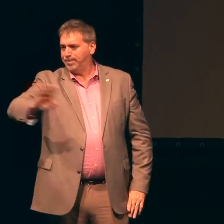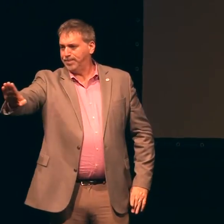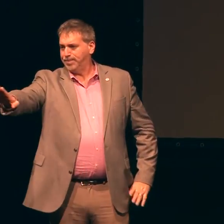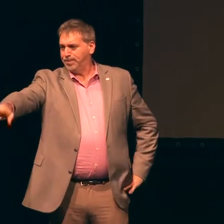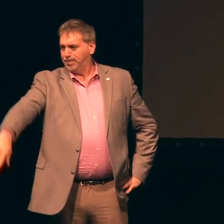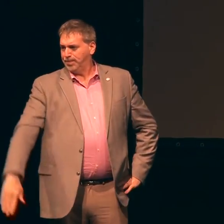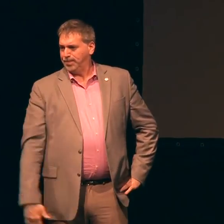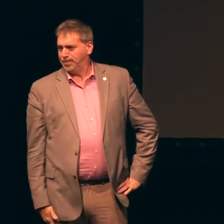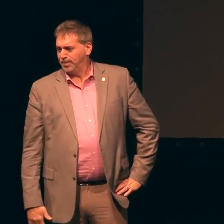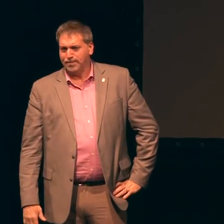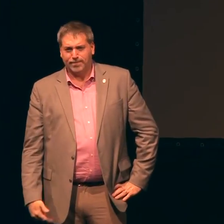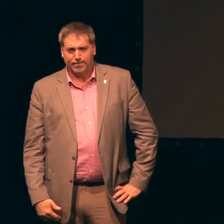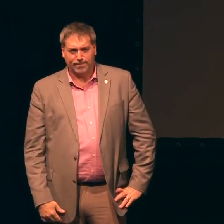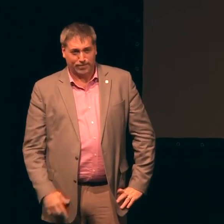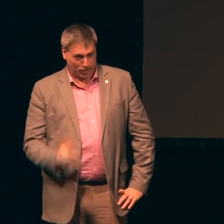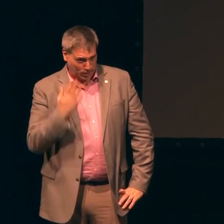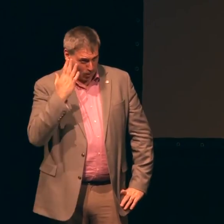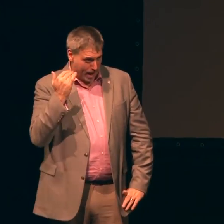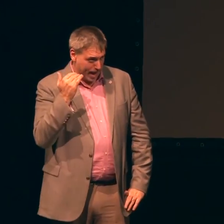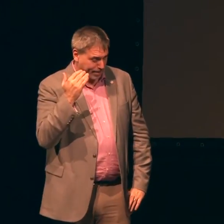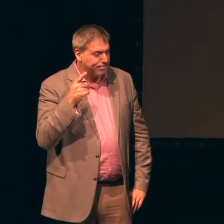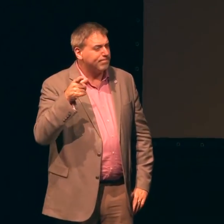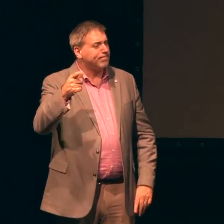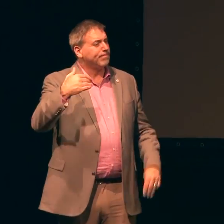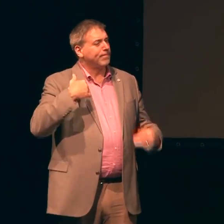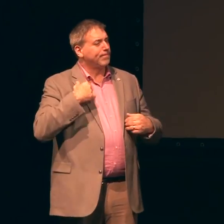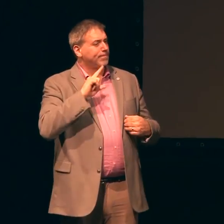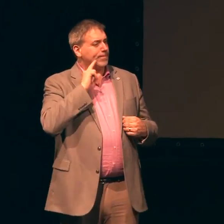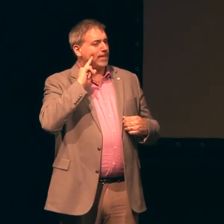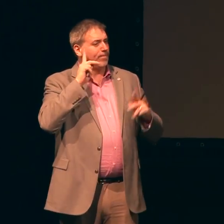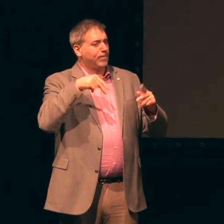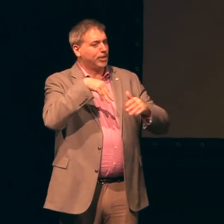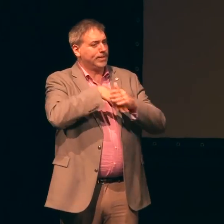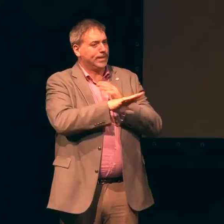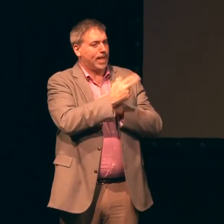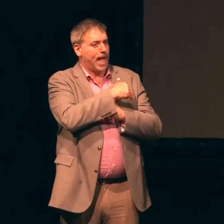it's 100 percent VRI and that's what they offer,